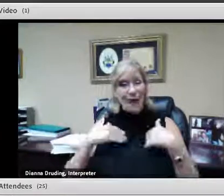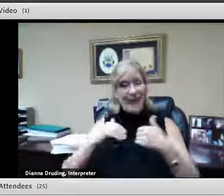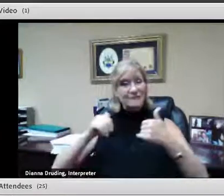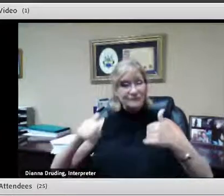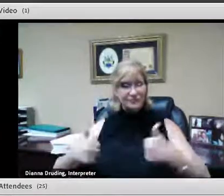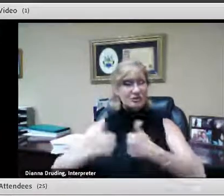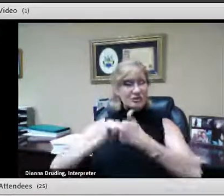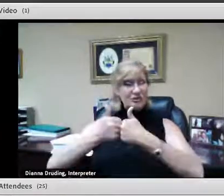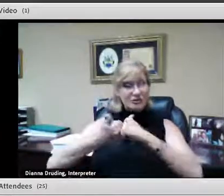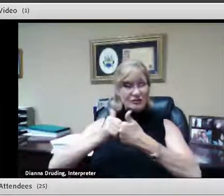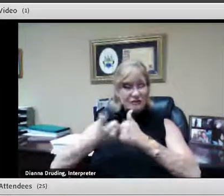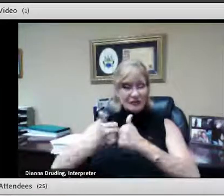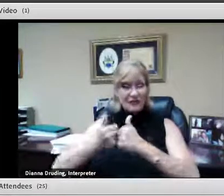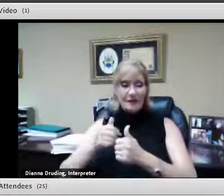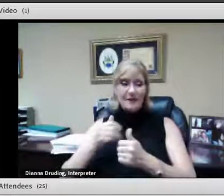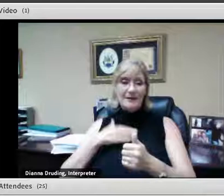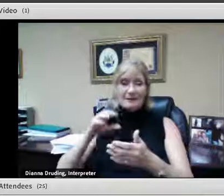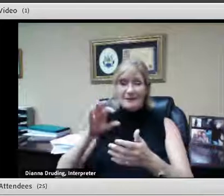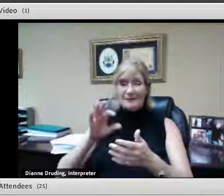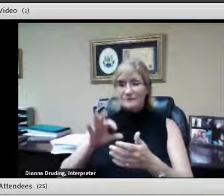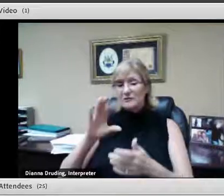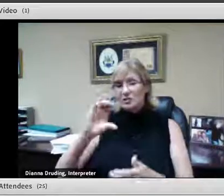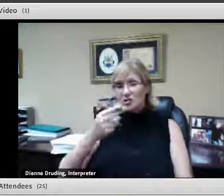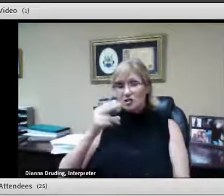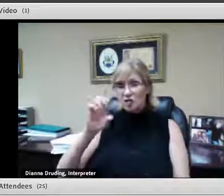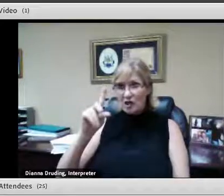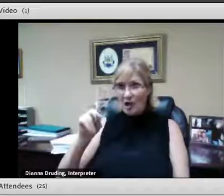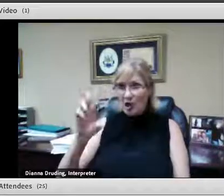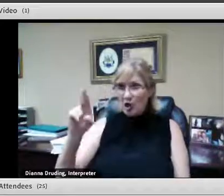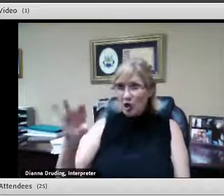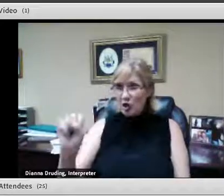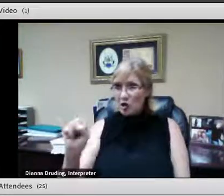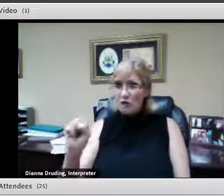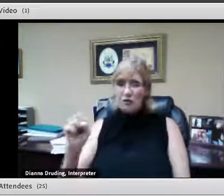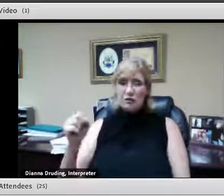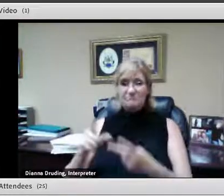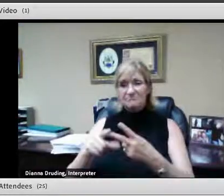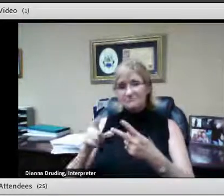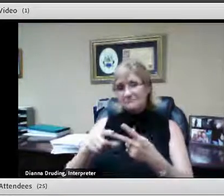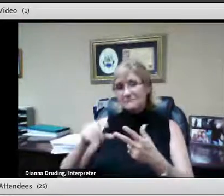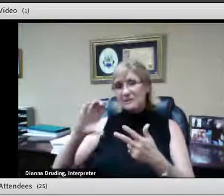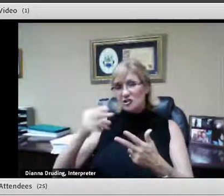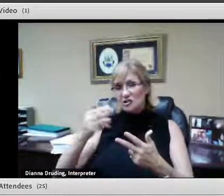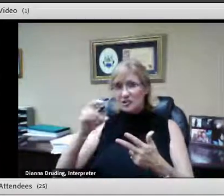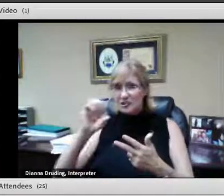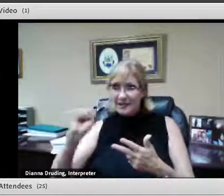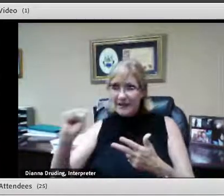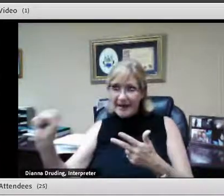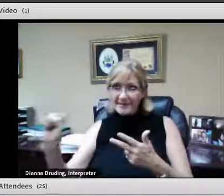Checkers requires some strategy, chess a little bit more.